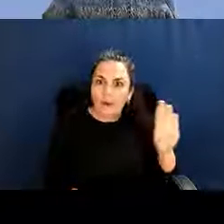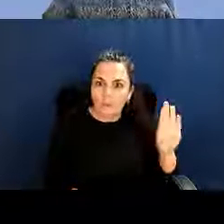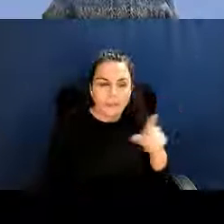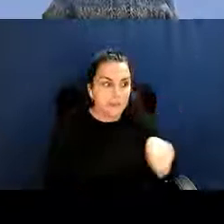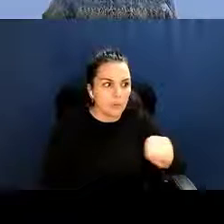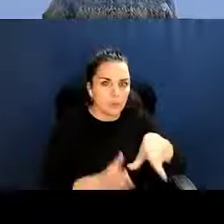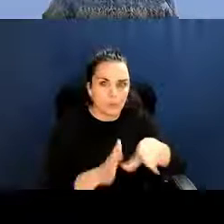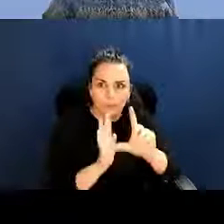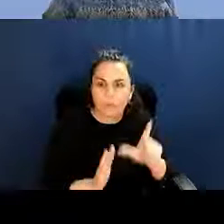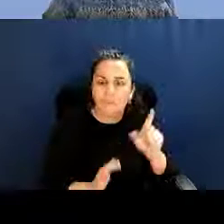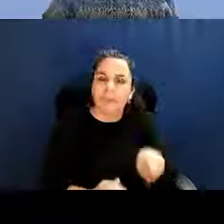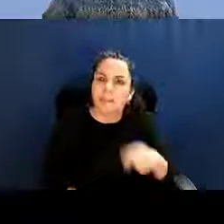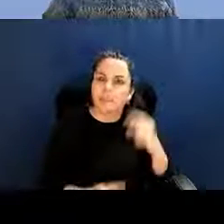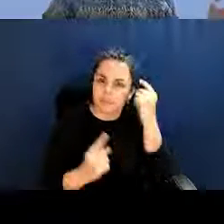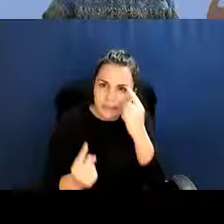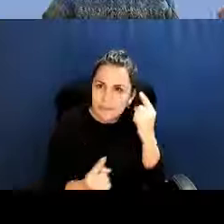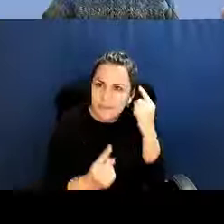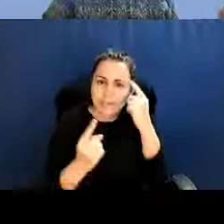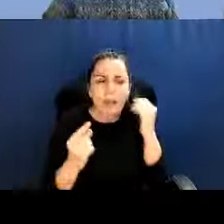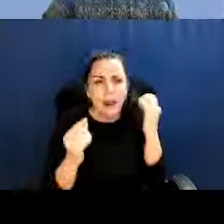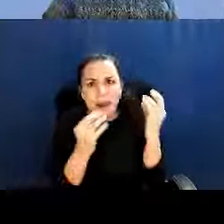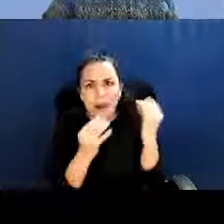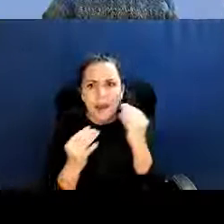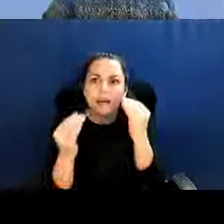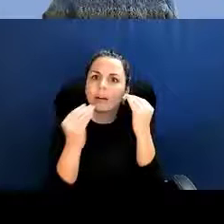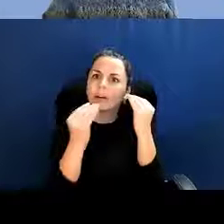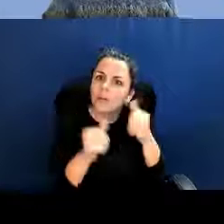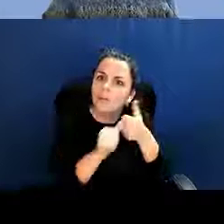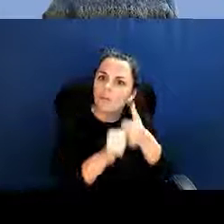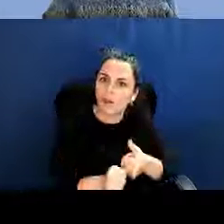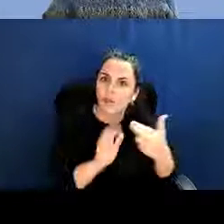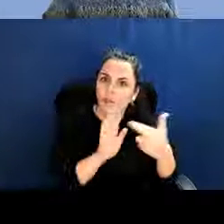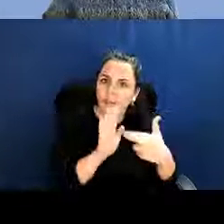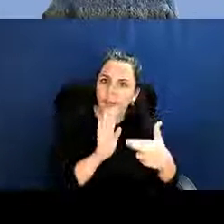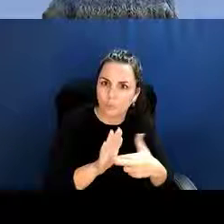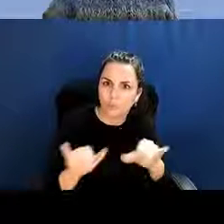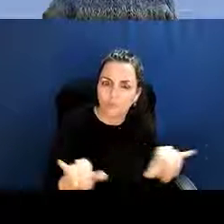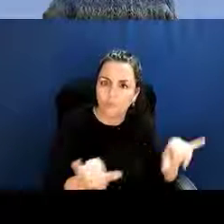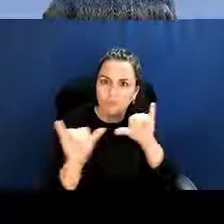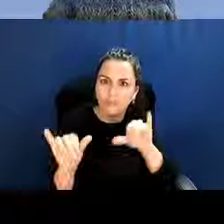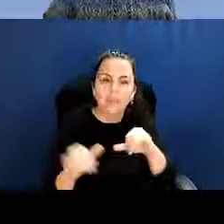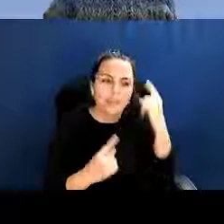when they consider this definition of identifiable for the application of the common rule.